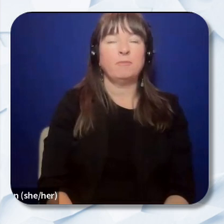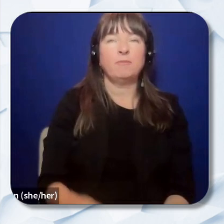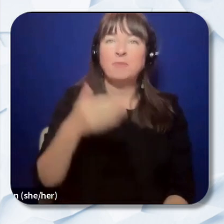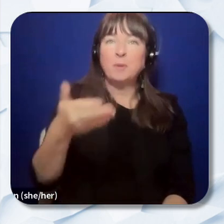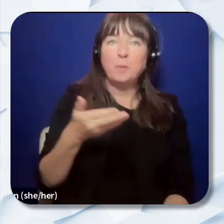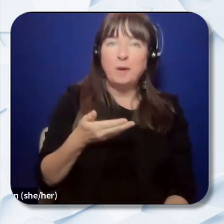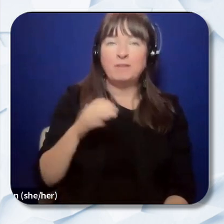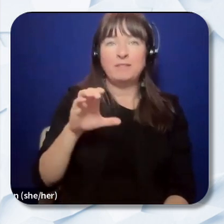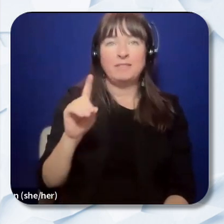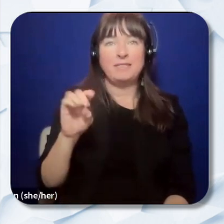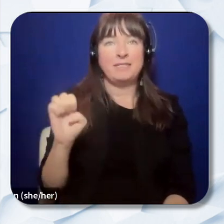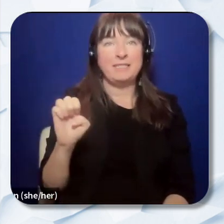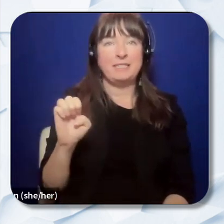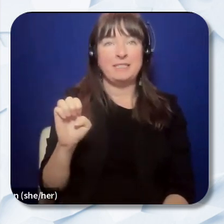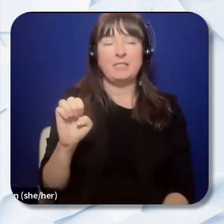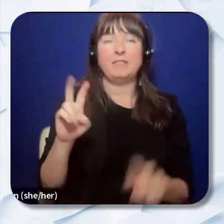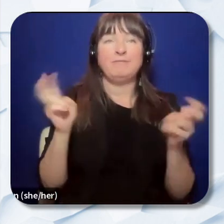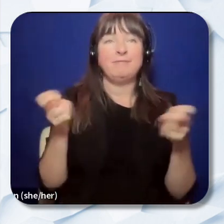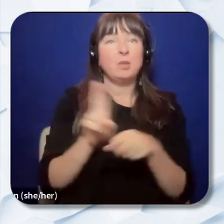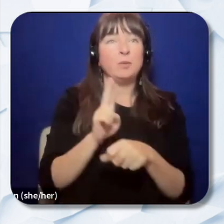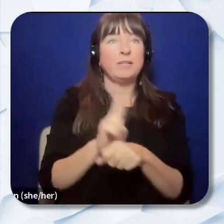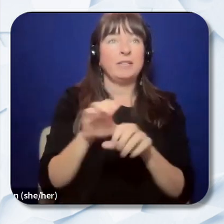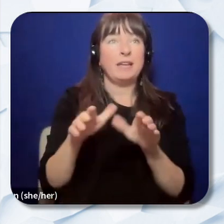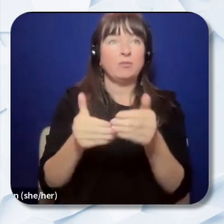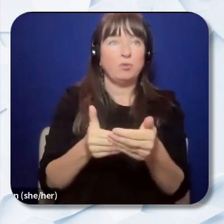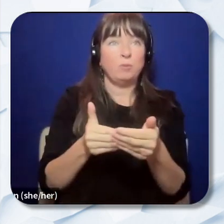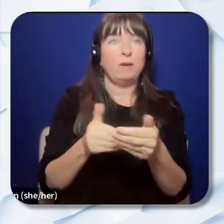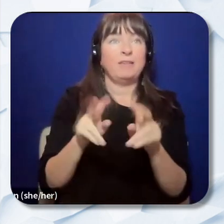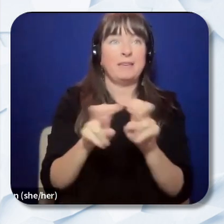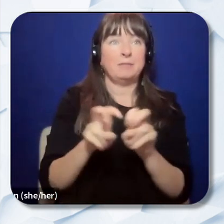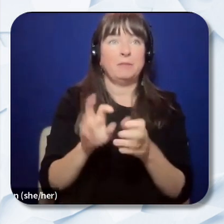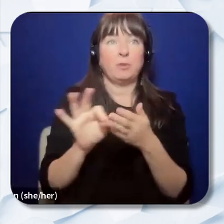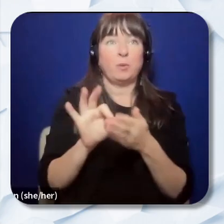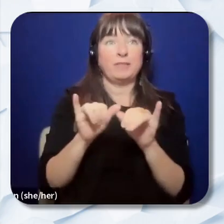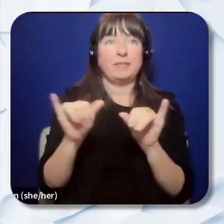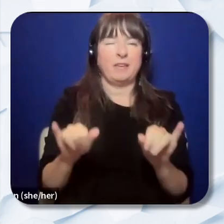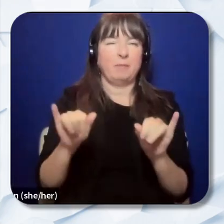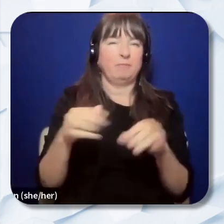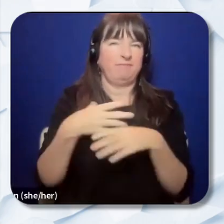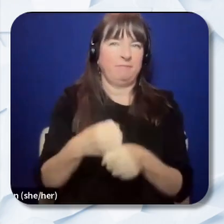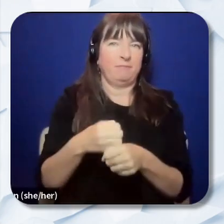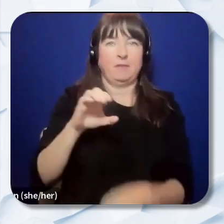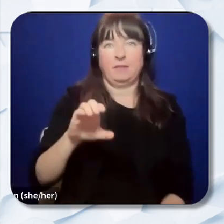the CDE's “Using the Classroom Assessment Scoring System (CLASS) To Promote Effective Interactions